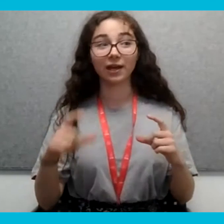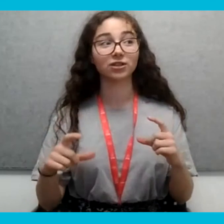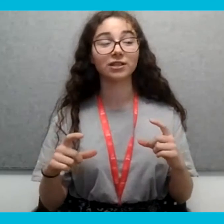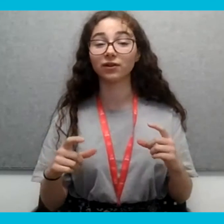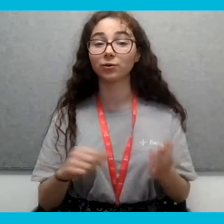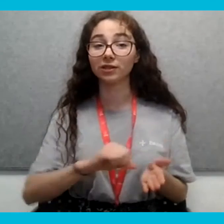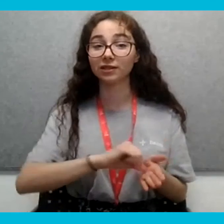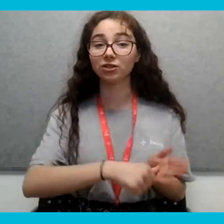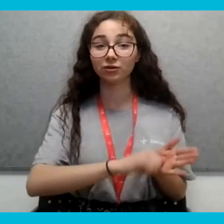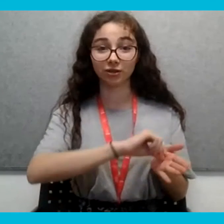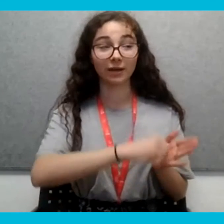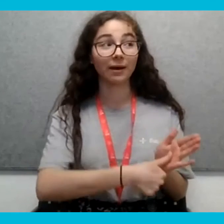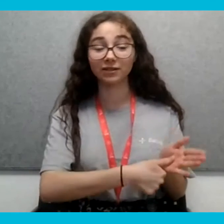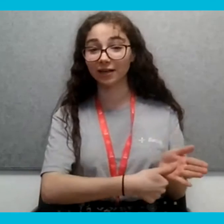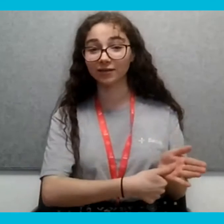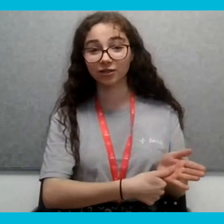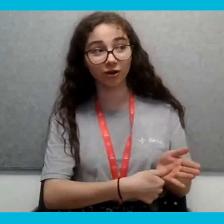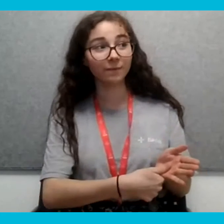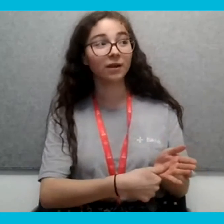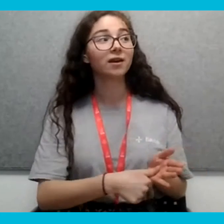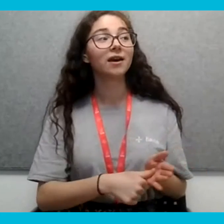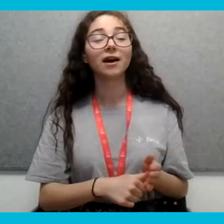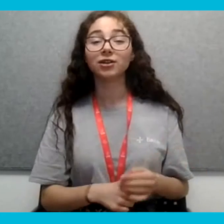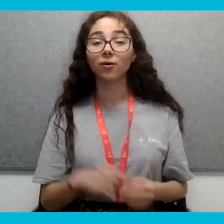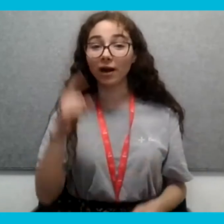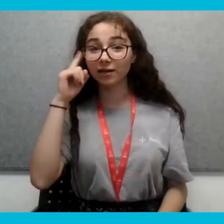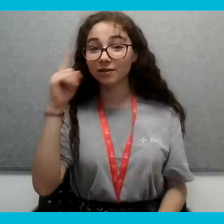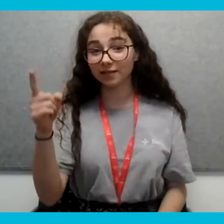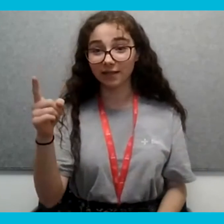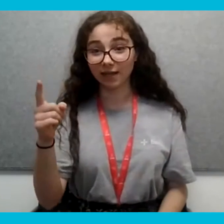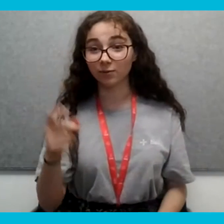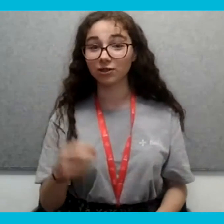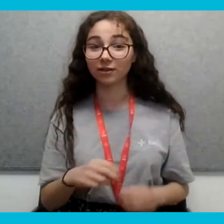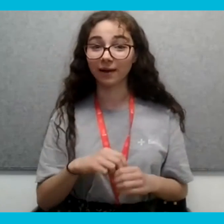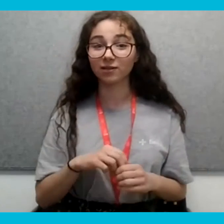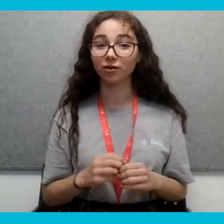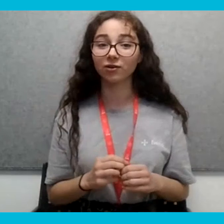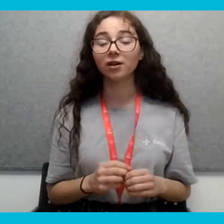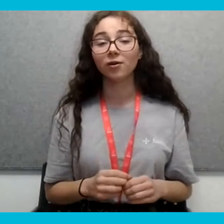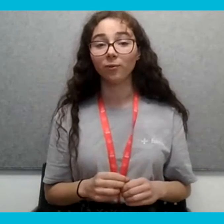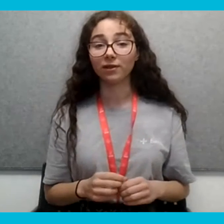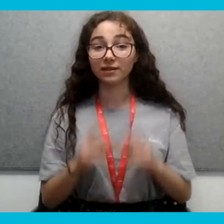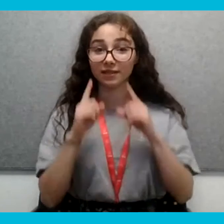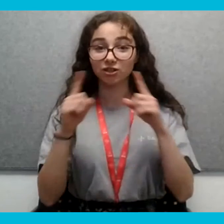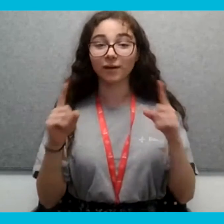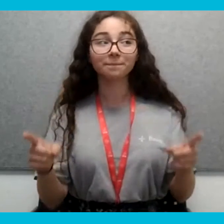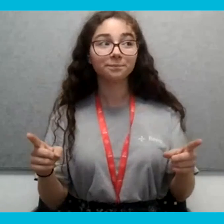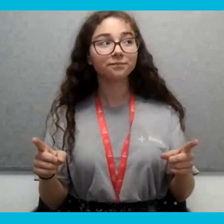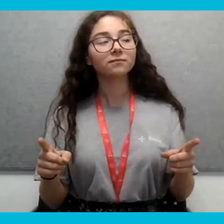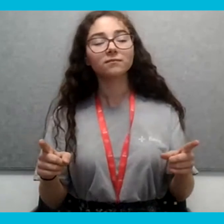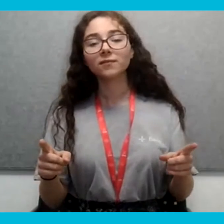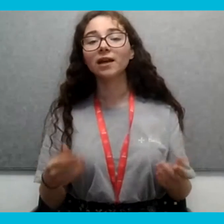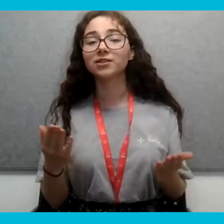communication difficulties due to him having Down syndrome. So I noticed that he was using Makaton with his teacher.